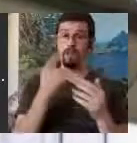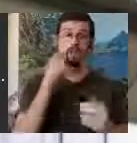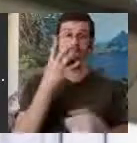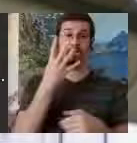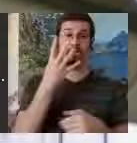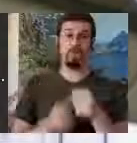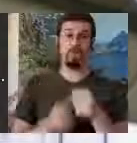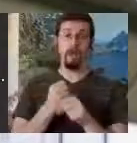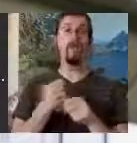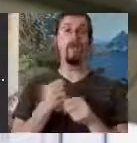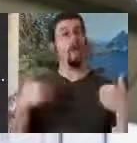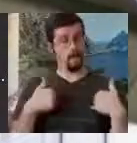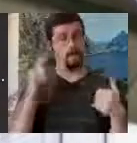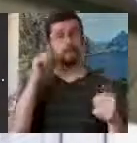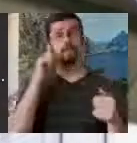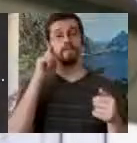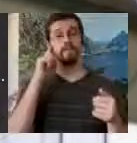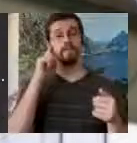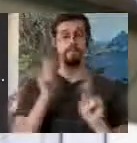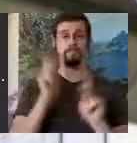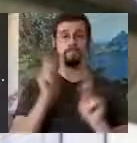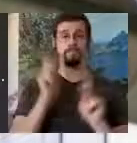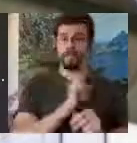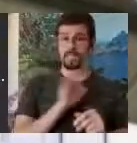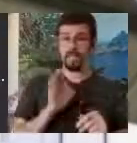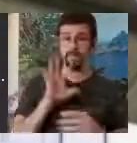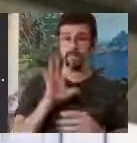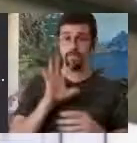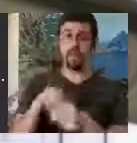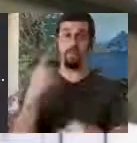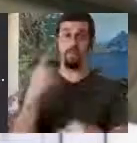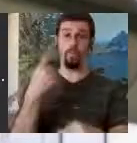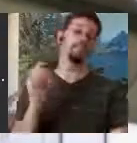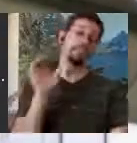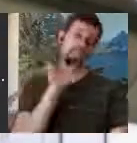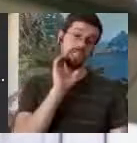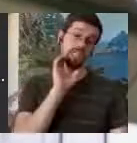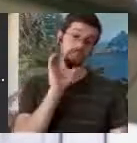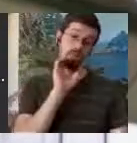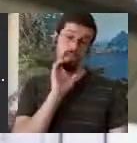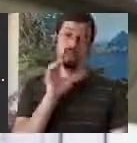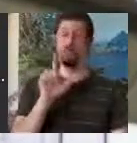as well one of them was Lucinda O'Grady batch who is now named Lucinda O'Grady